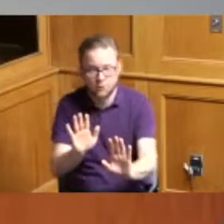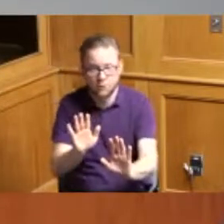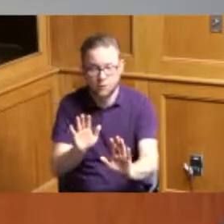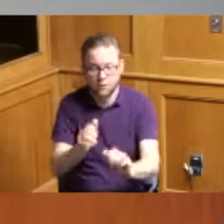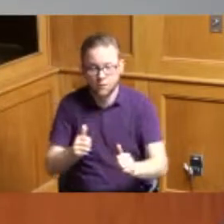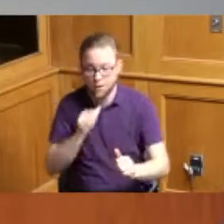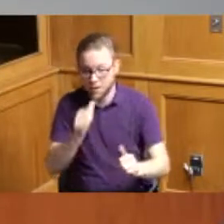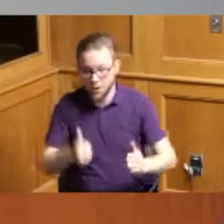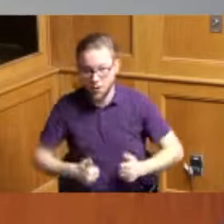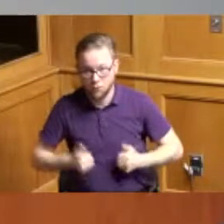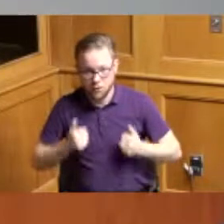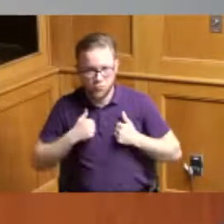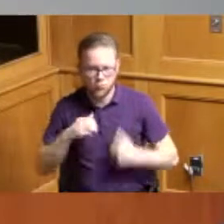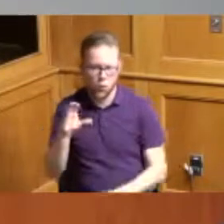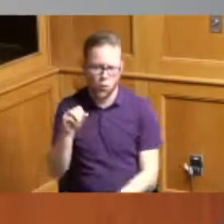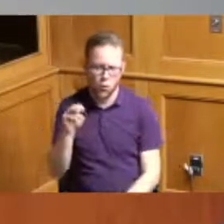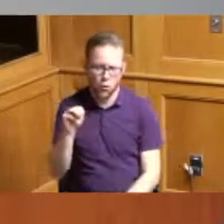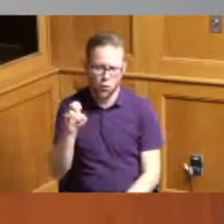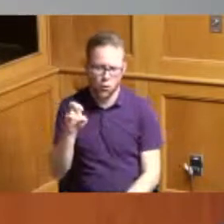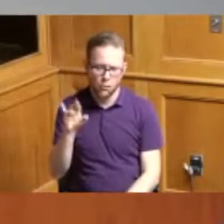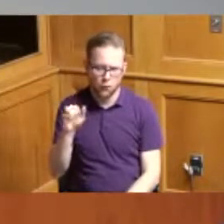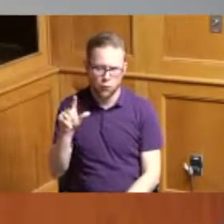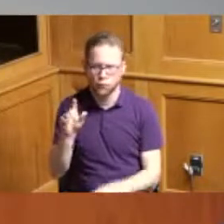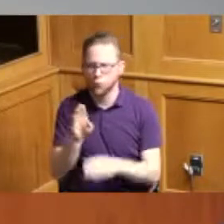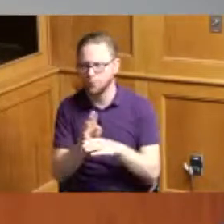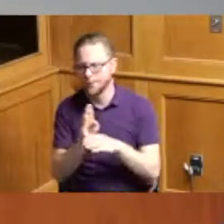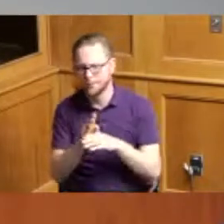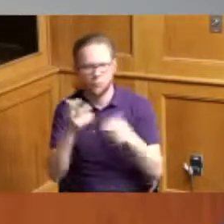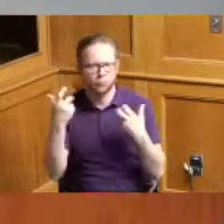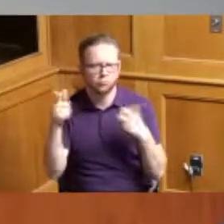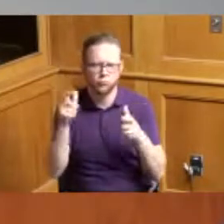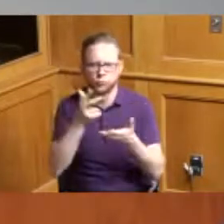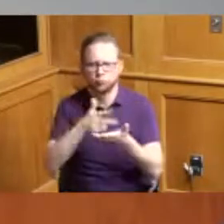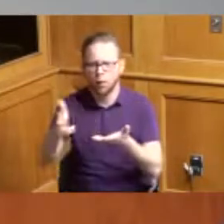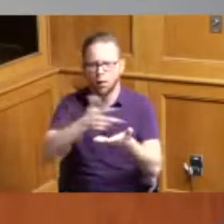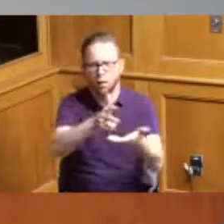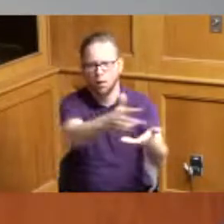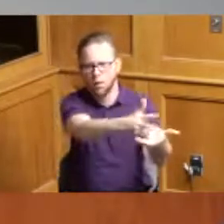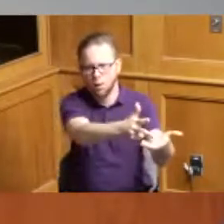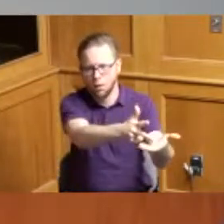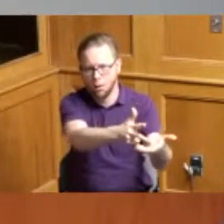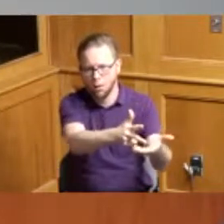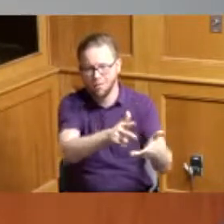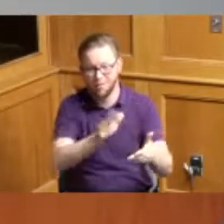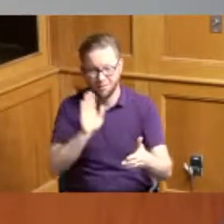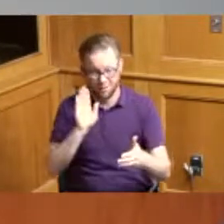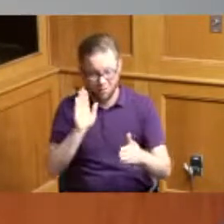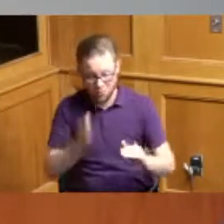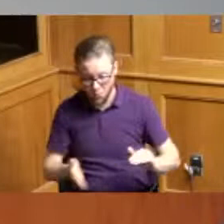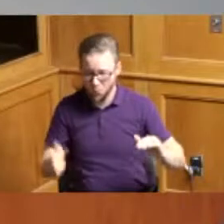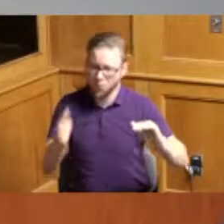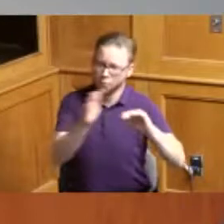property owner who's got the large parking lot is likely to see the increase as opposed to